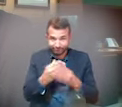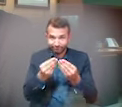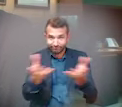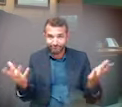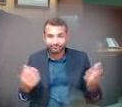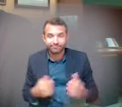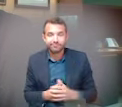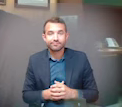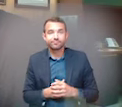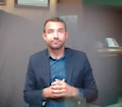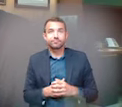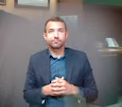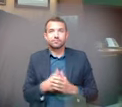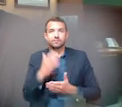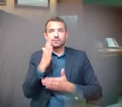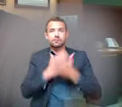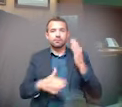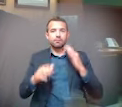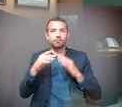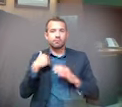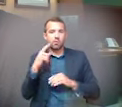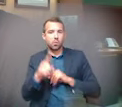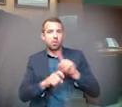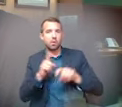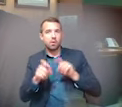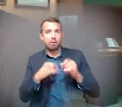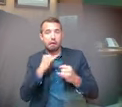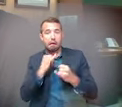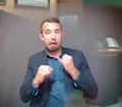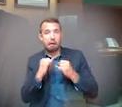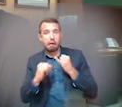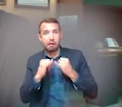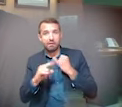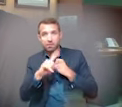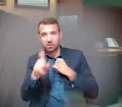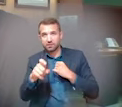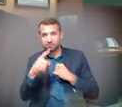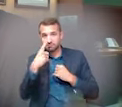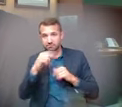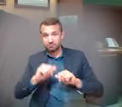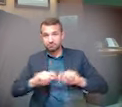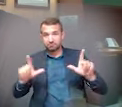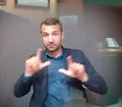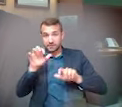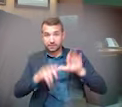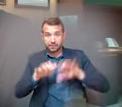And I know we have some questions out there. If we have any other final questions, feel free to drop them in the chat.